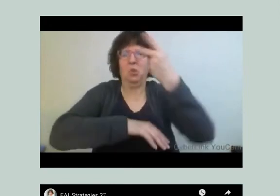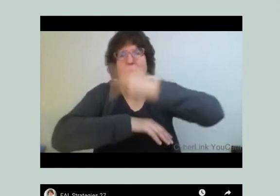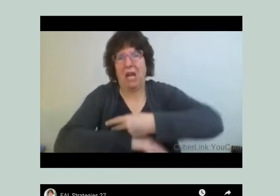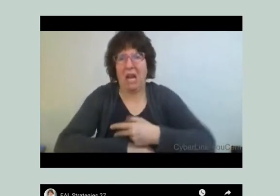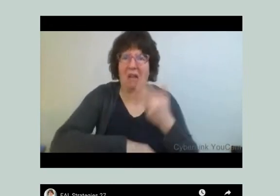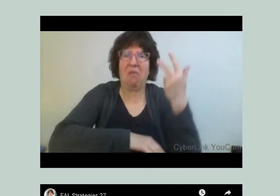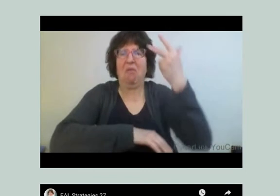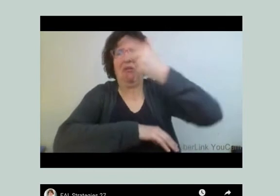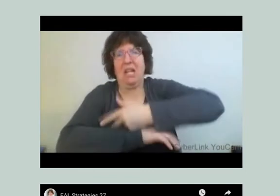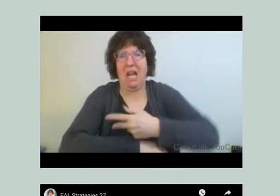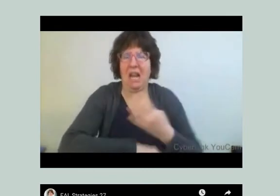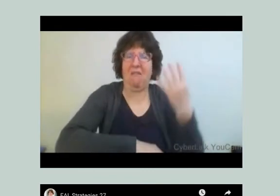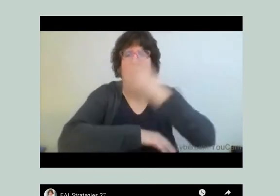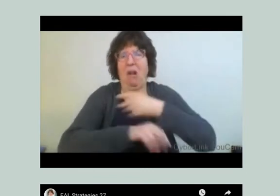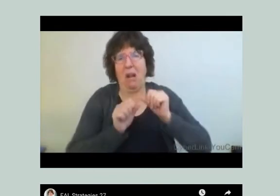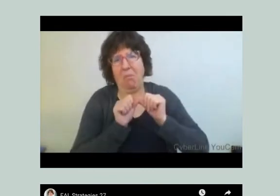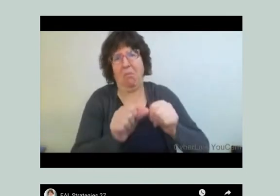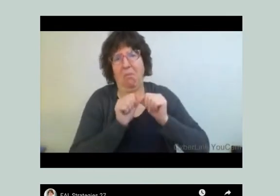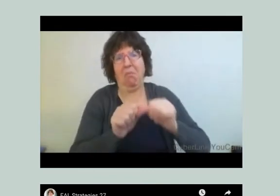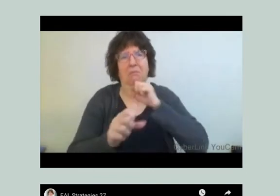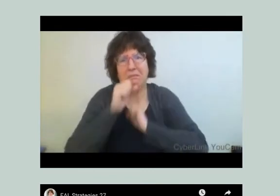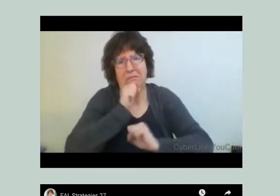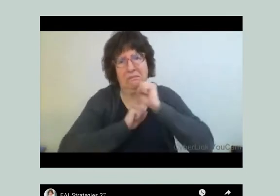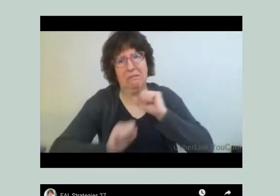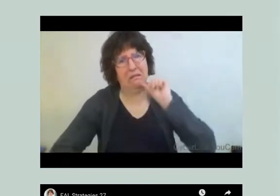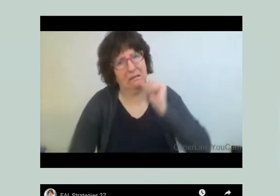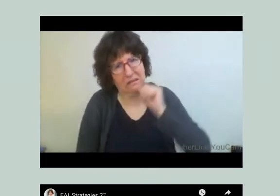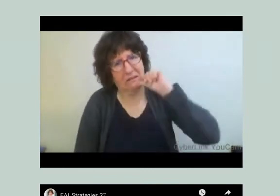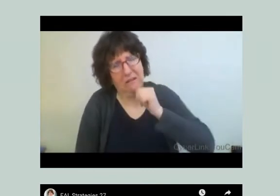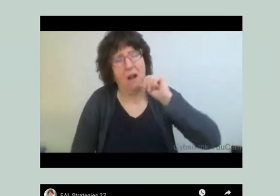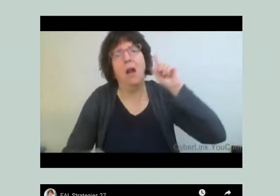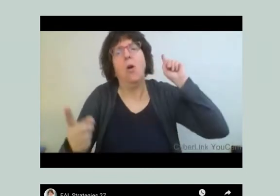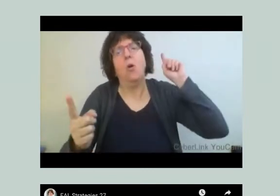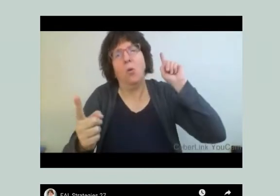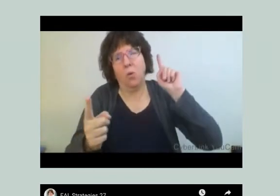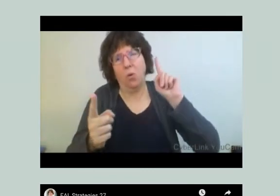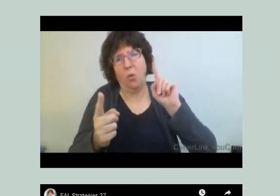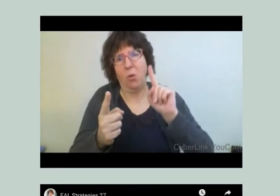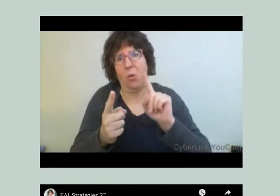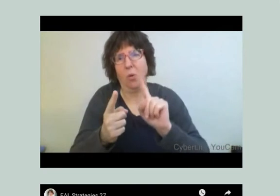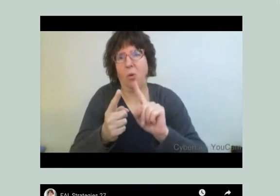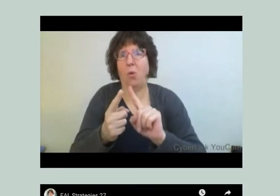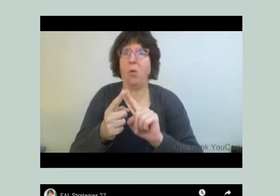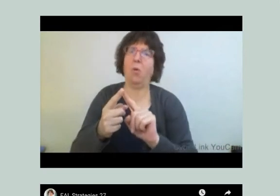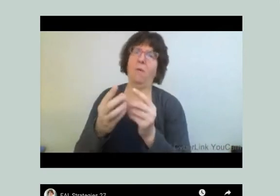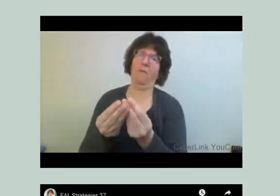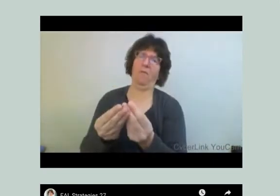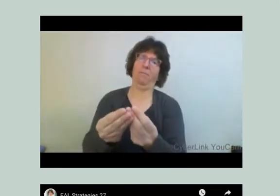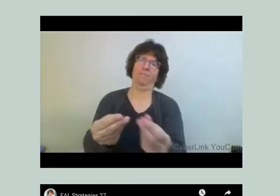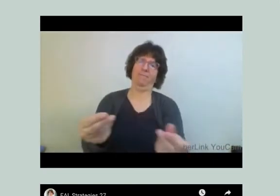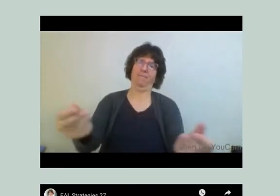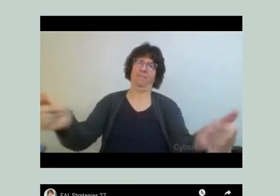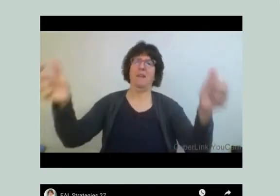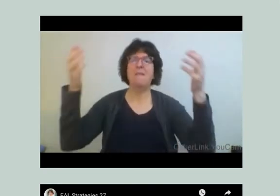That might have gone on for two or three days. You were probably feeling pretty miserable about it.